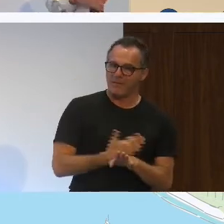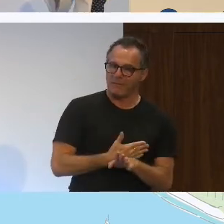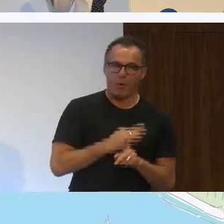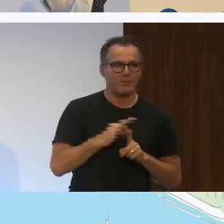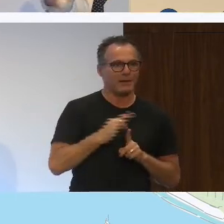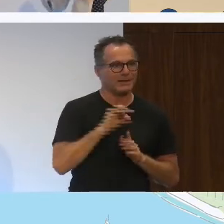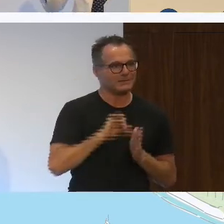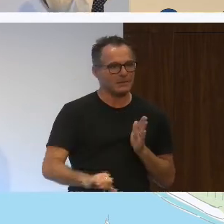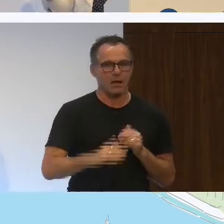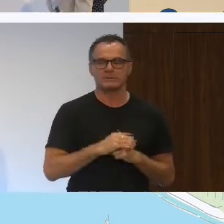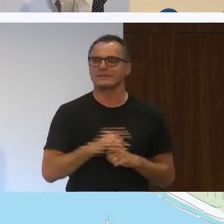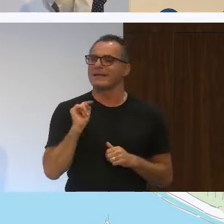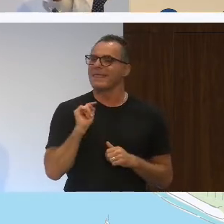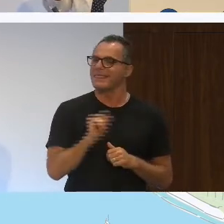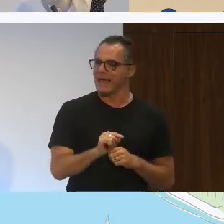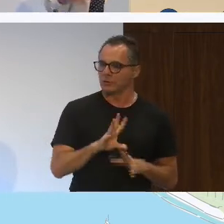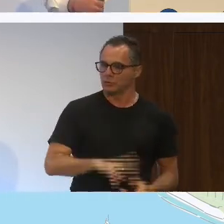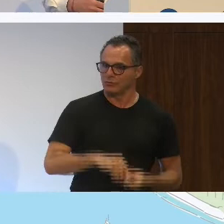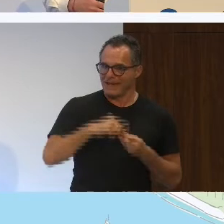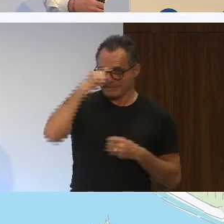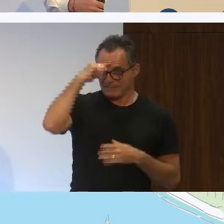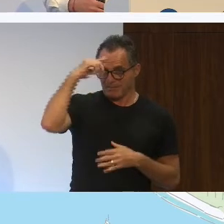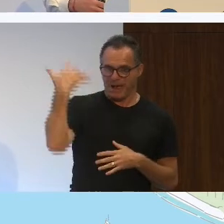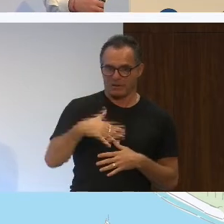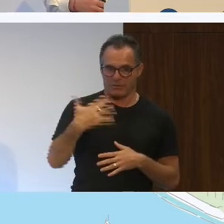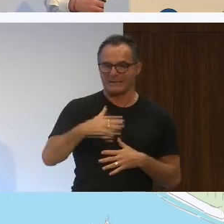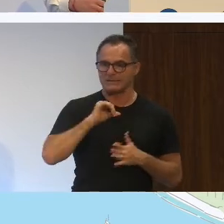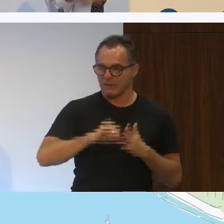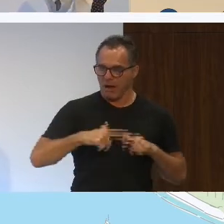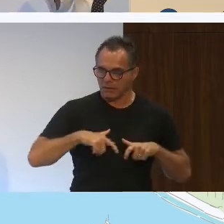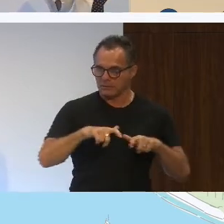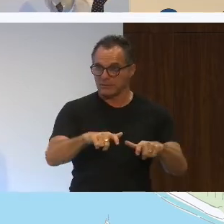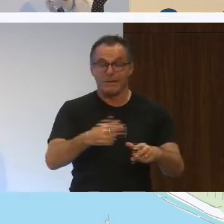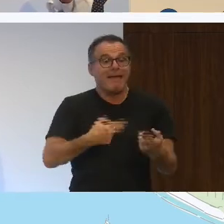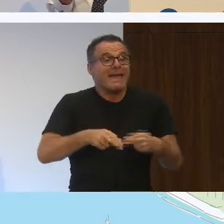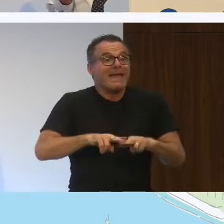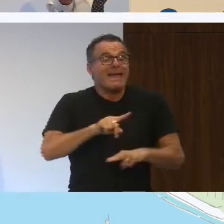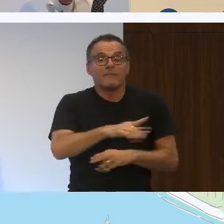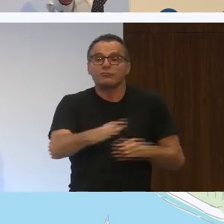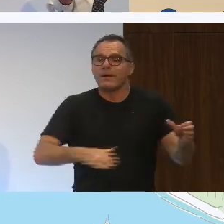That's probably what causes the migraine to start. And so if you if you replace Oestrogen